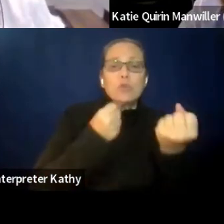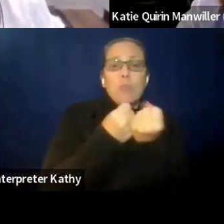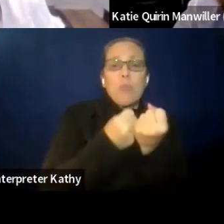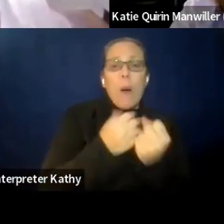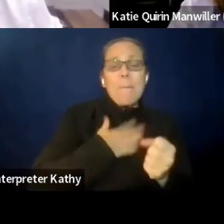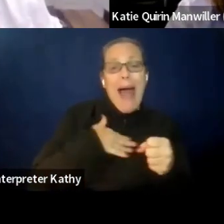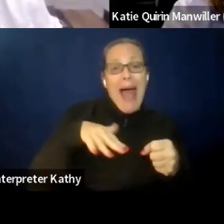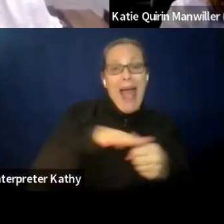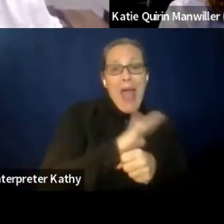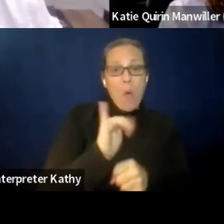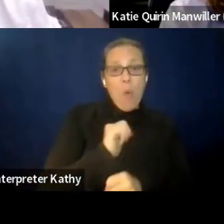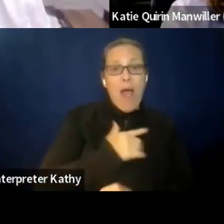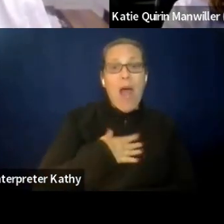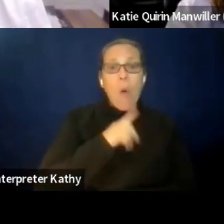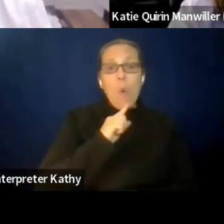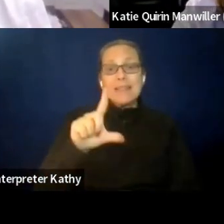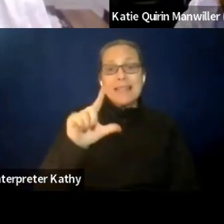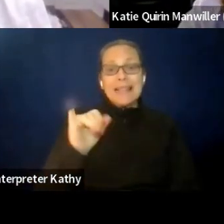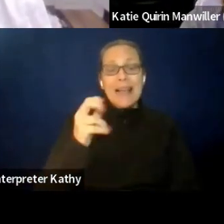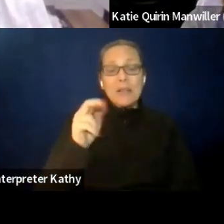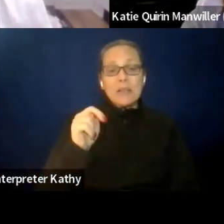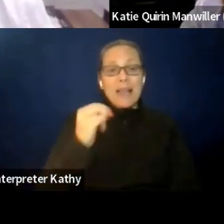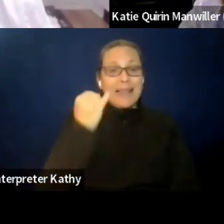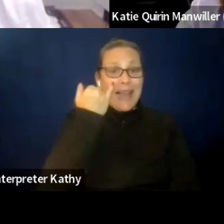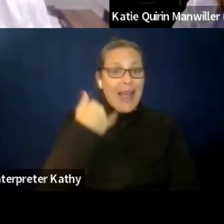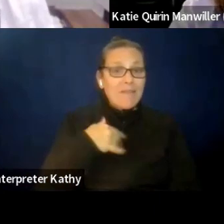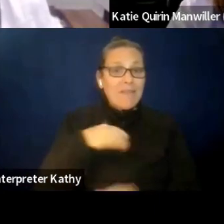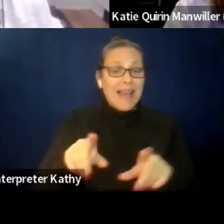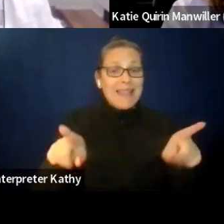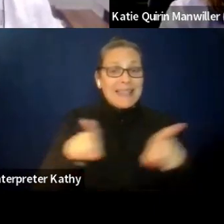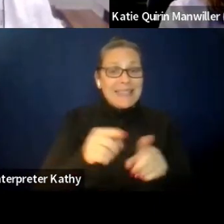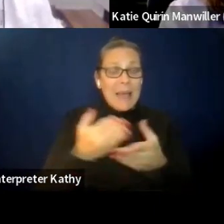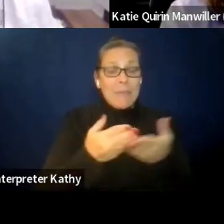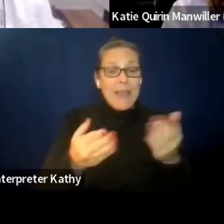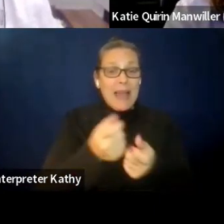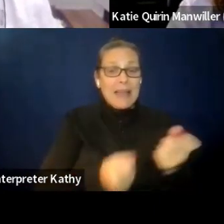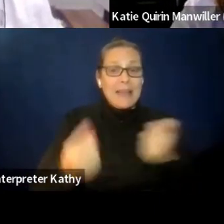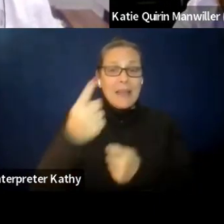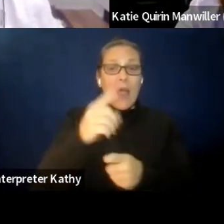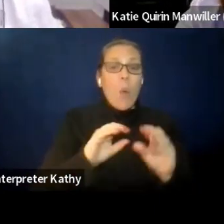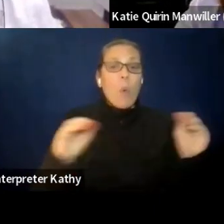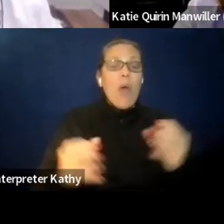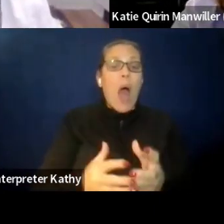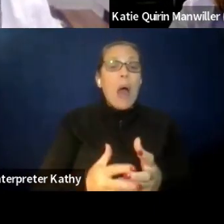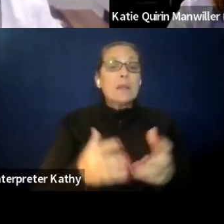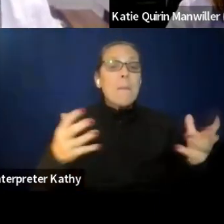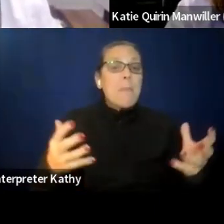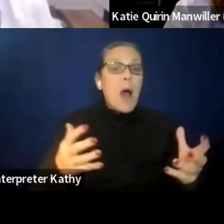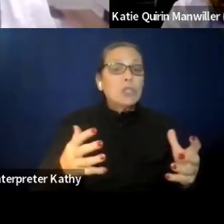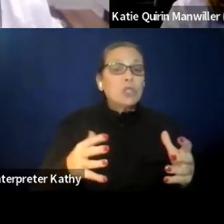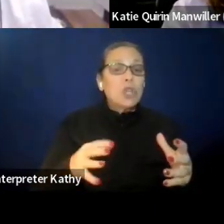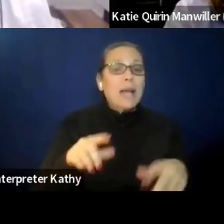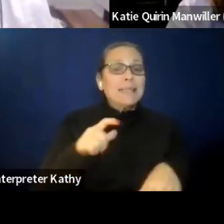"which was it. A supervisor at the time said I missed too much work and if I just did the same thing next year